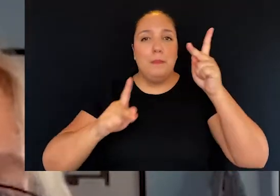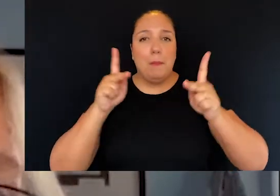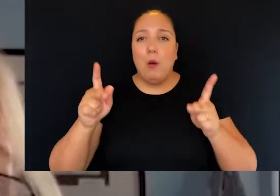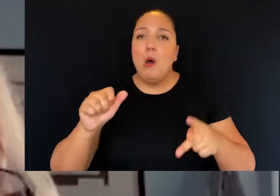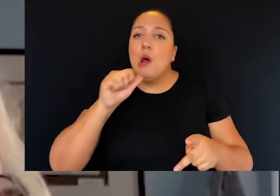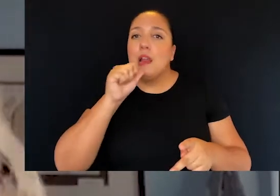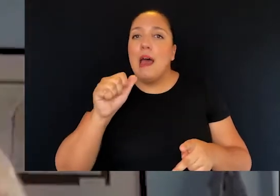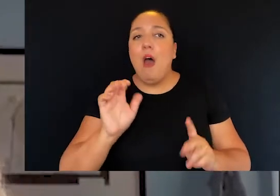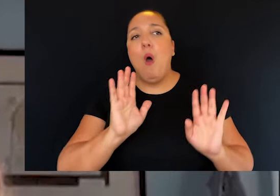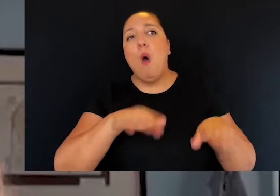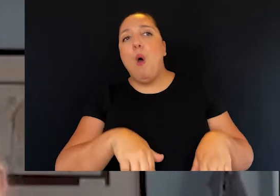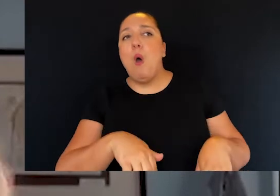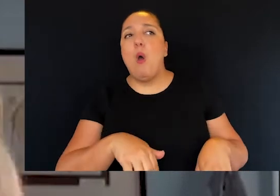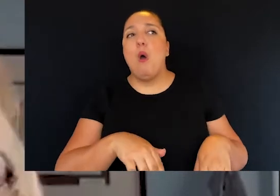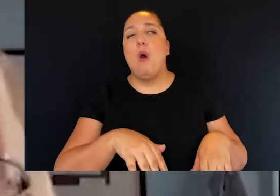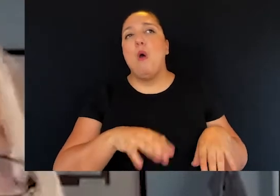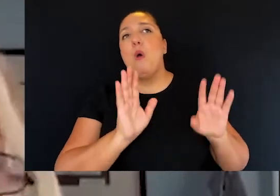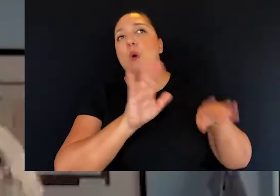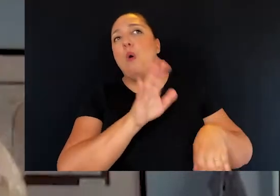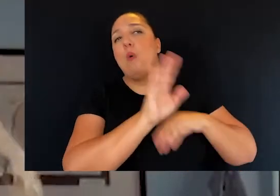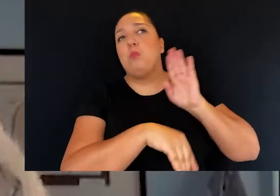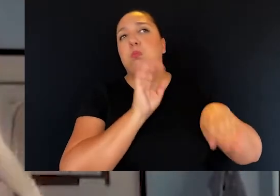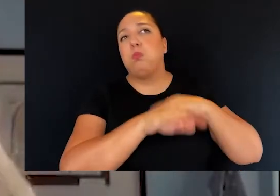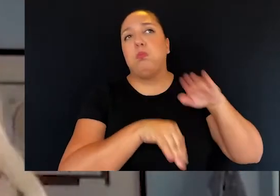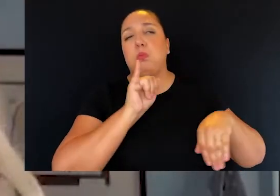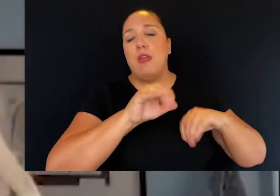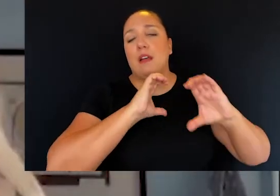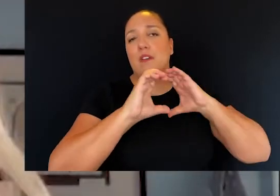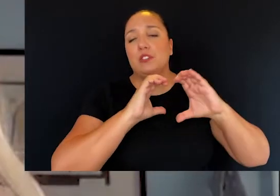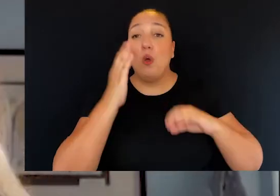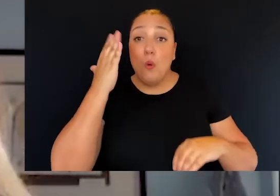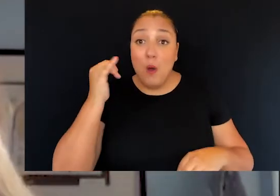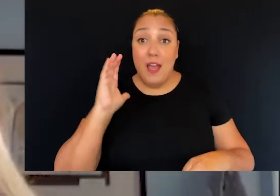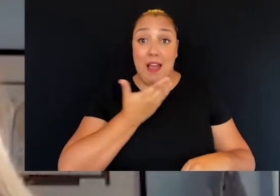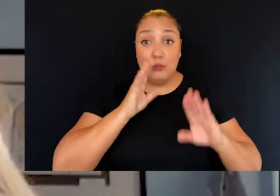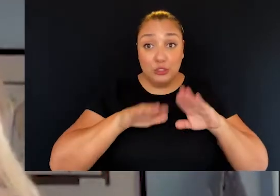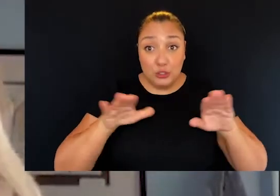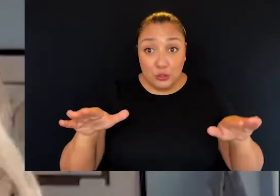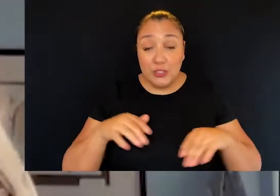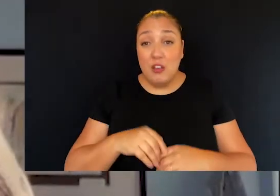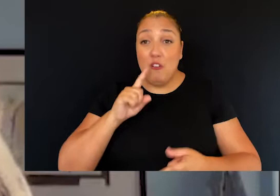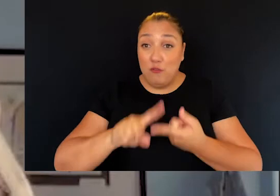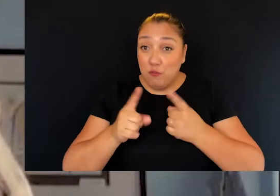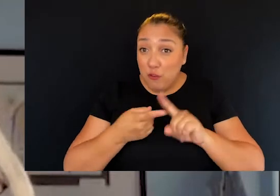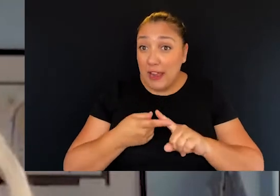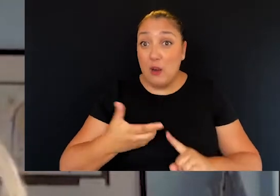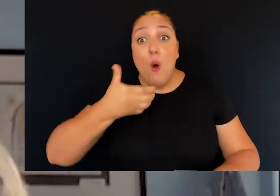so that our children, our friends, our elders that sometimes use these words more readily,